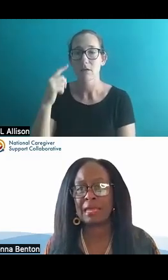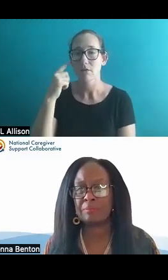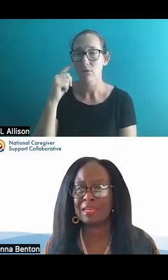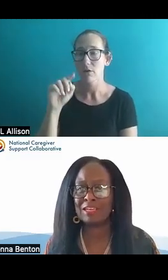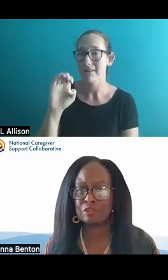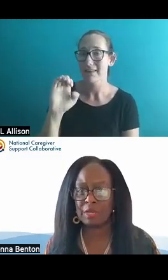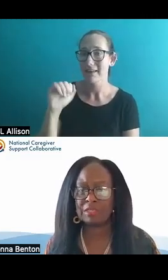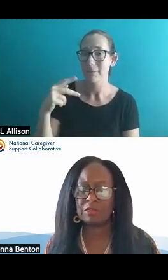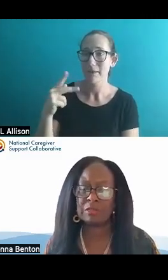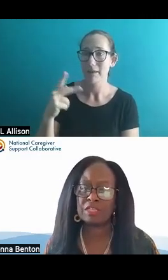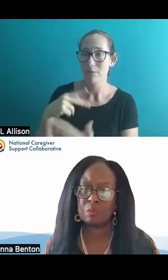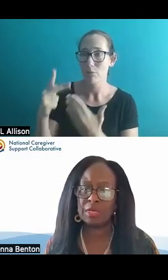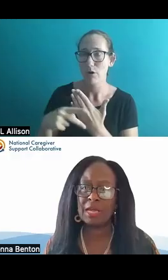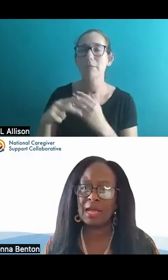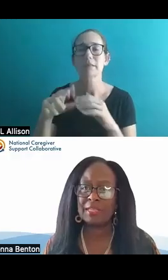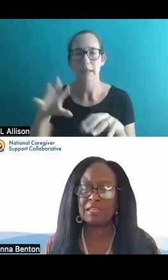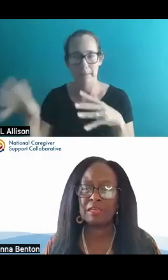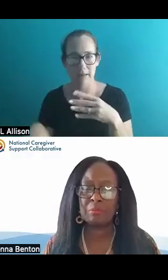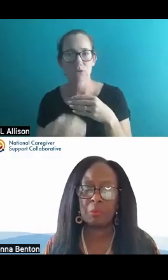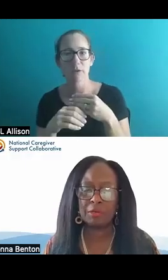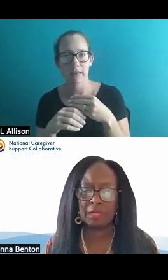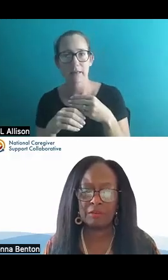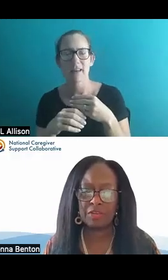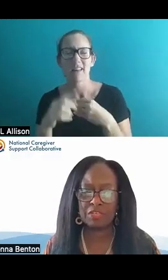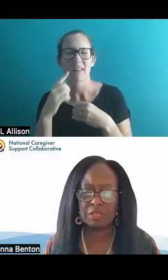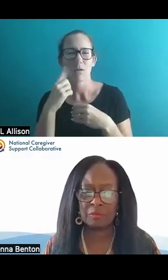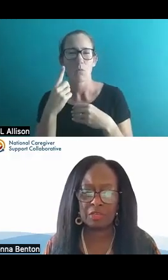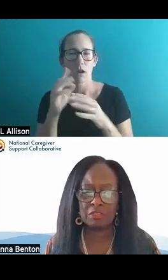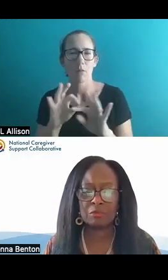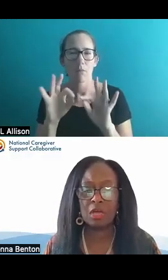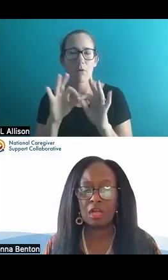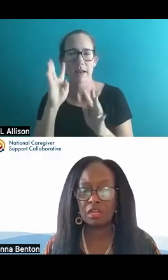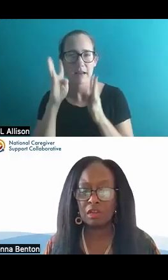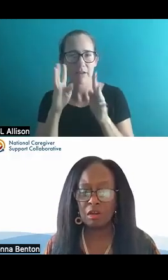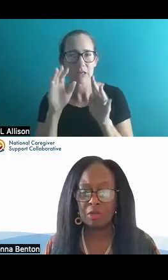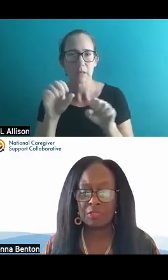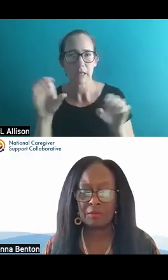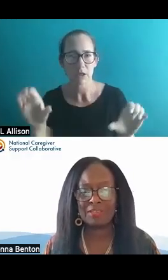can be integrated so that's one I think important innovation that we can do along with, I would and